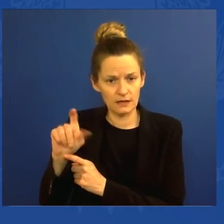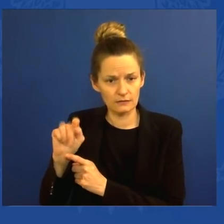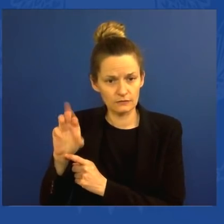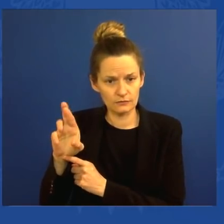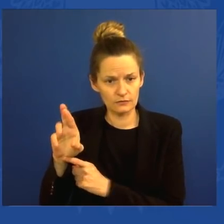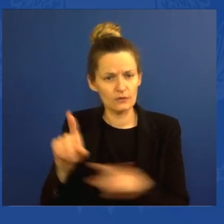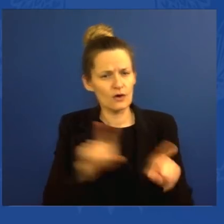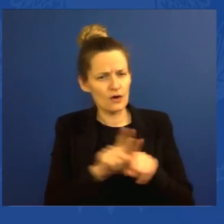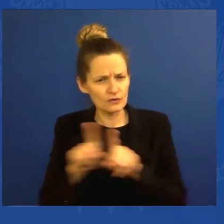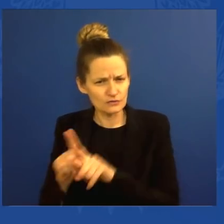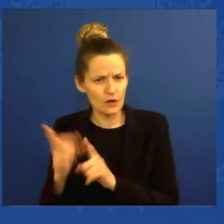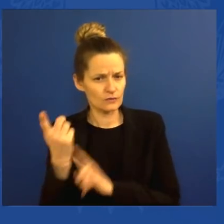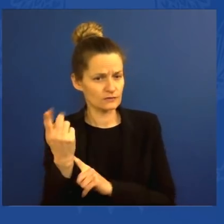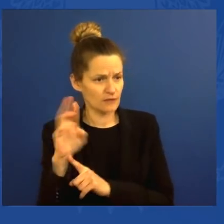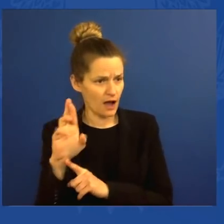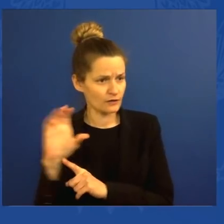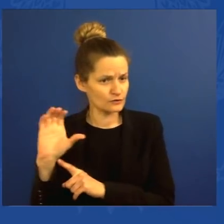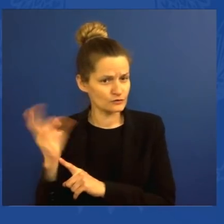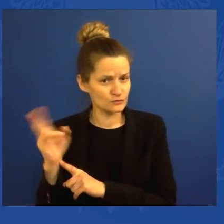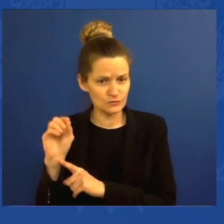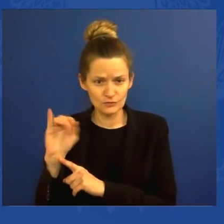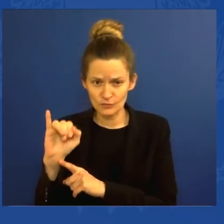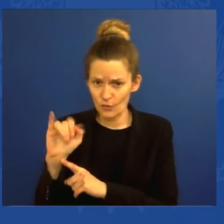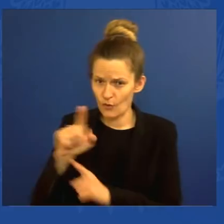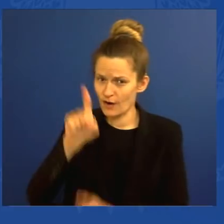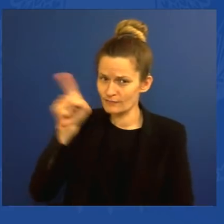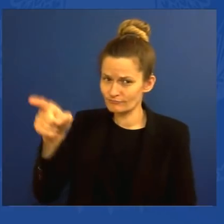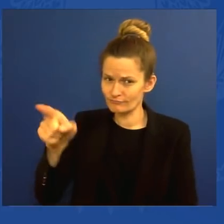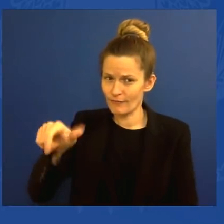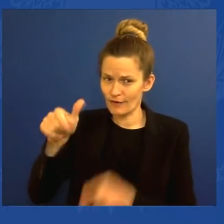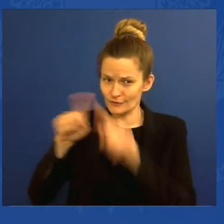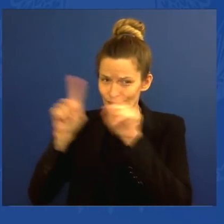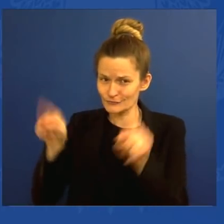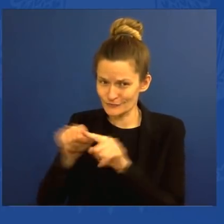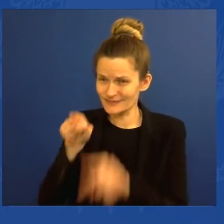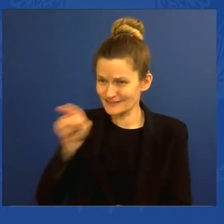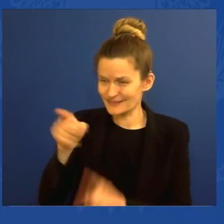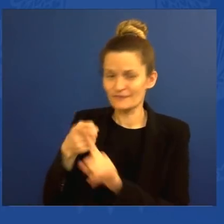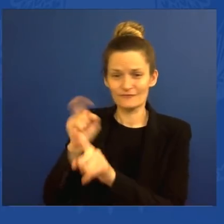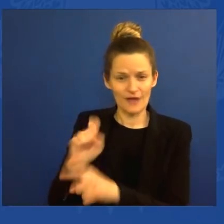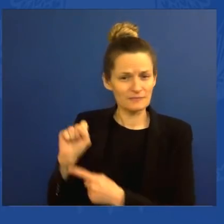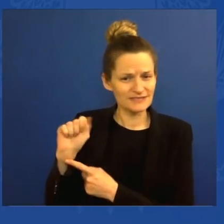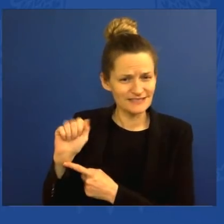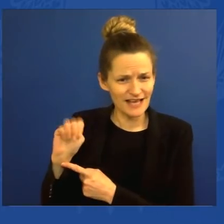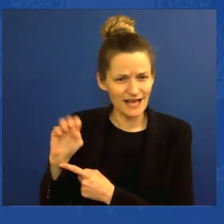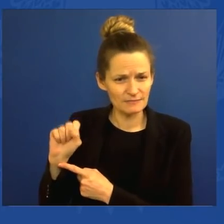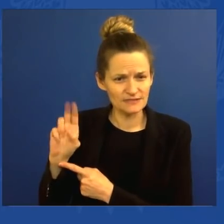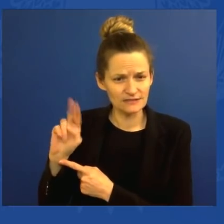Samsung has committed $17 billion -- its largest-ever U.S. investment -- to build a semiconductor facility in Texas,